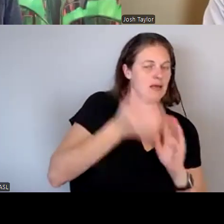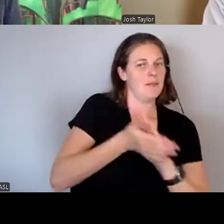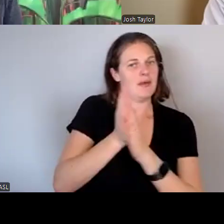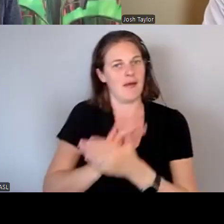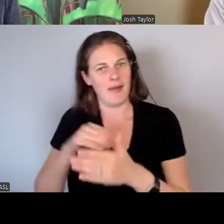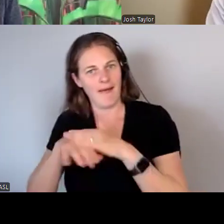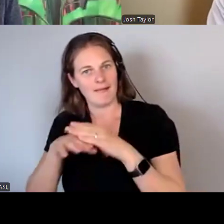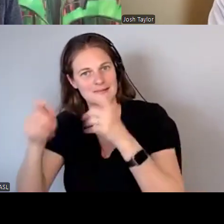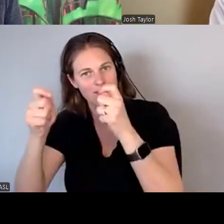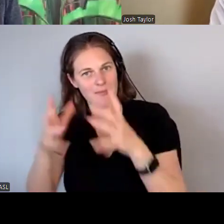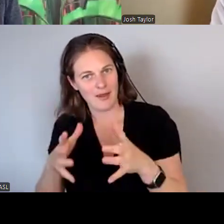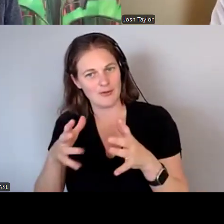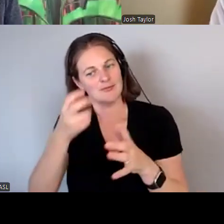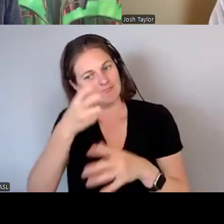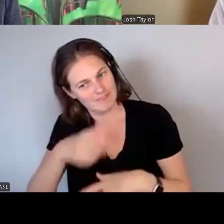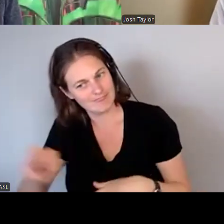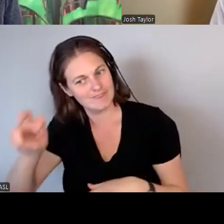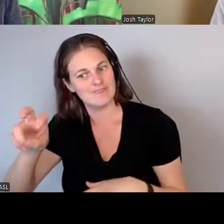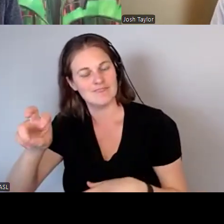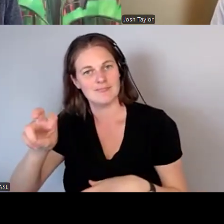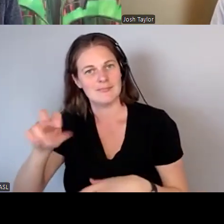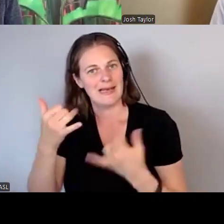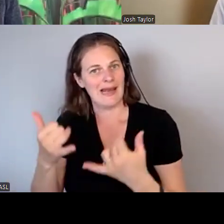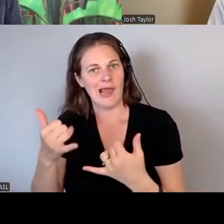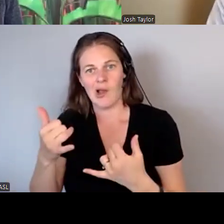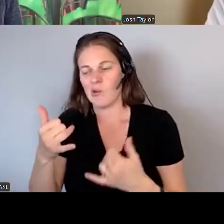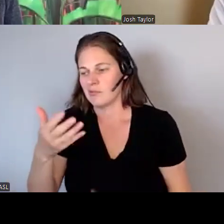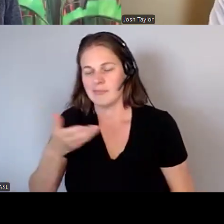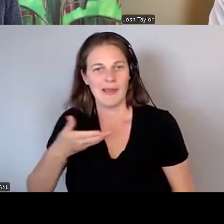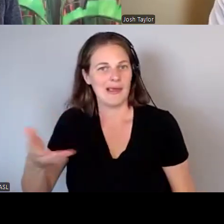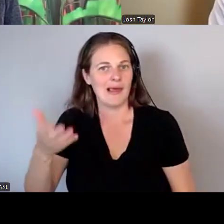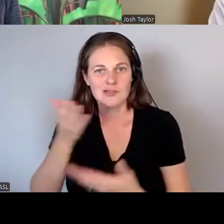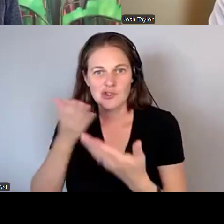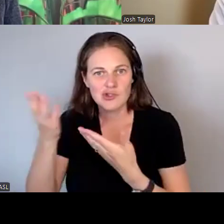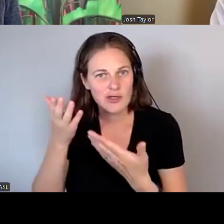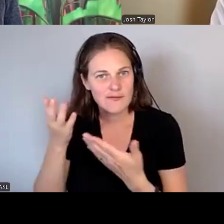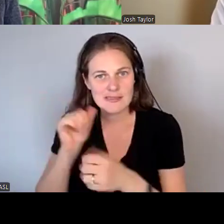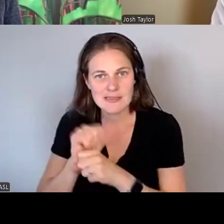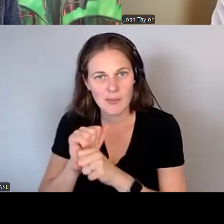have moved on to be guest services employees at Lincoln Center.